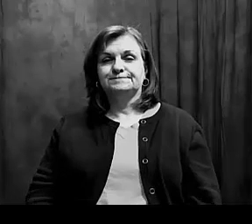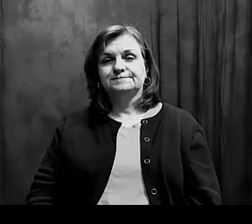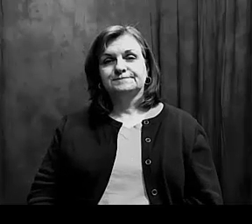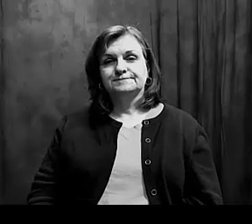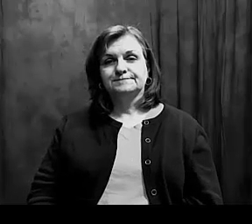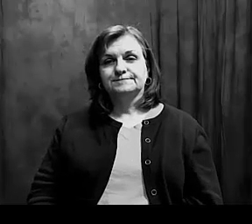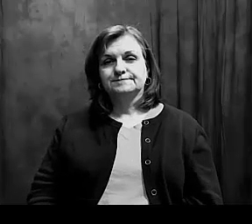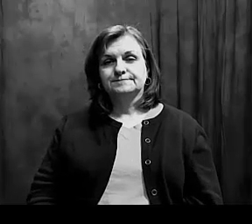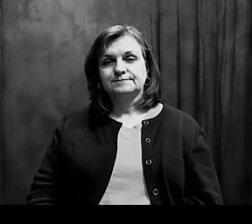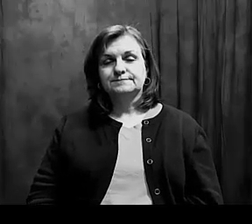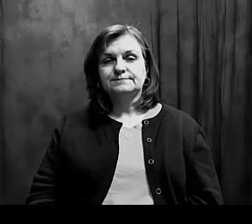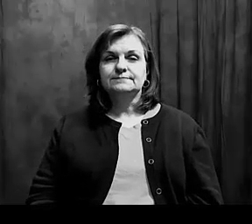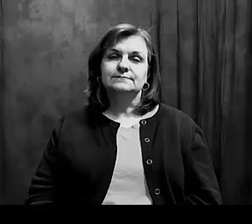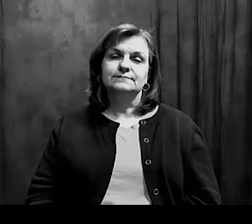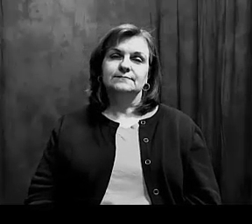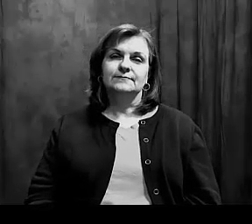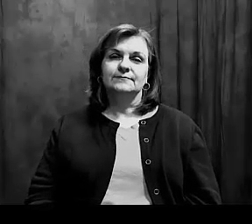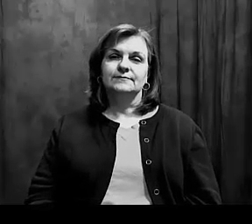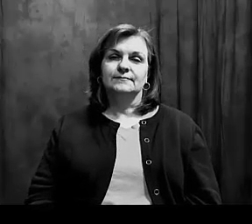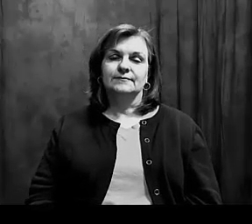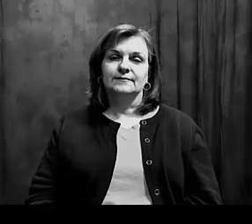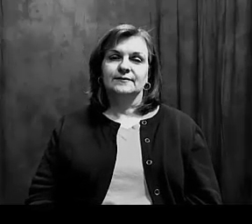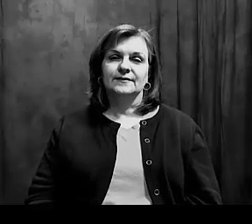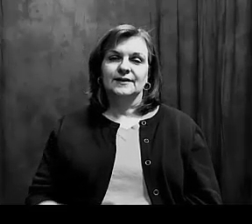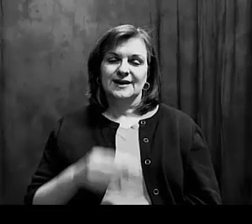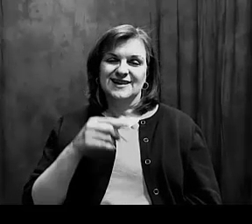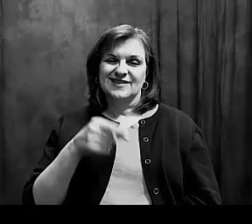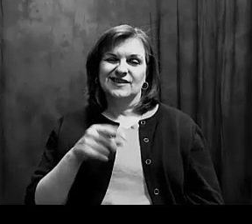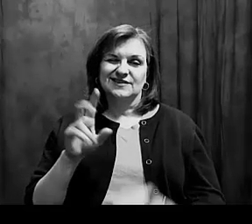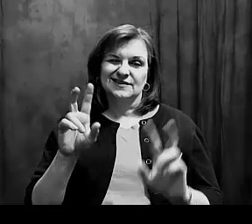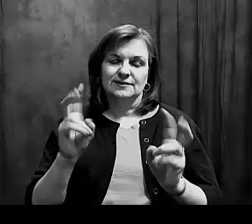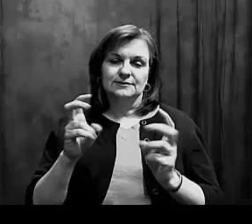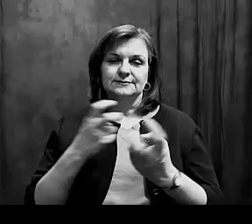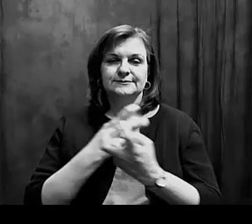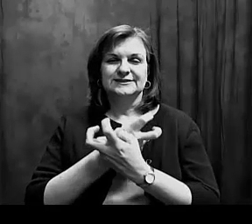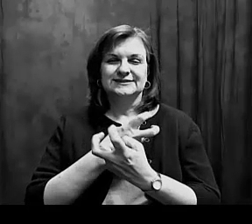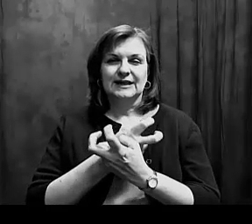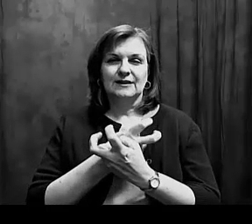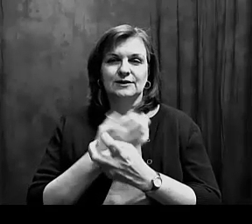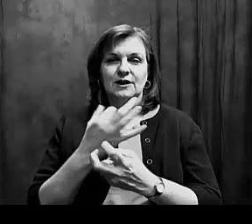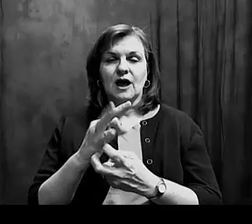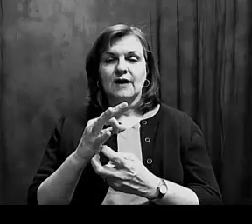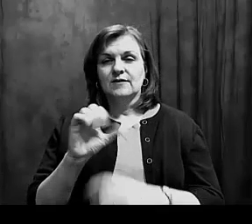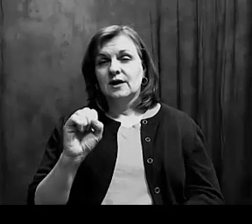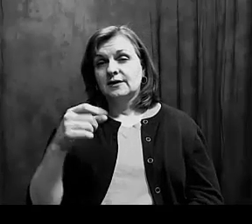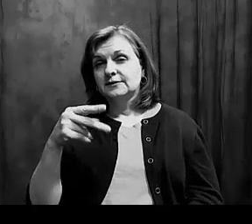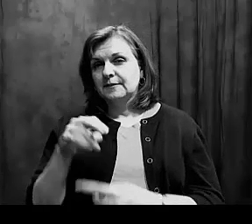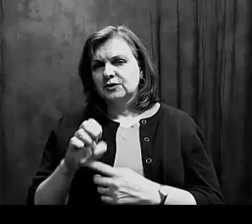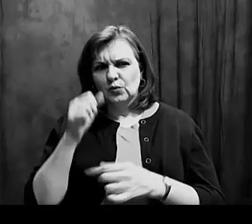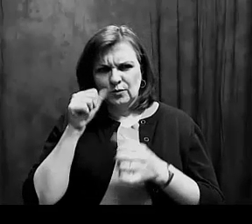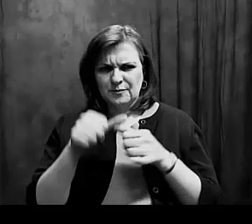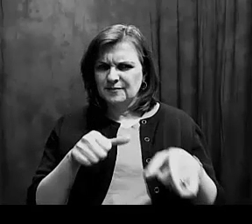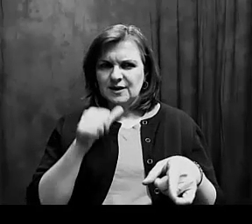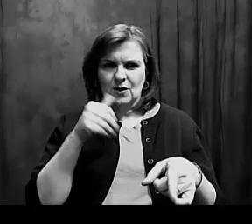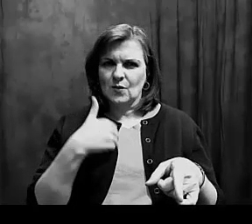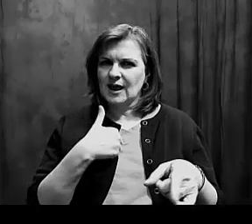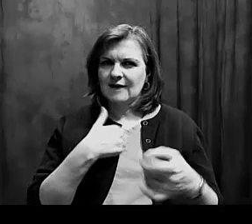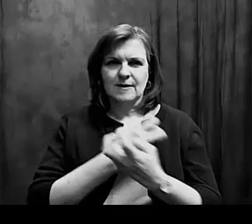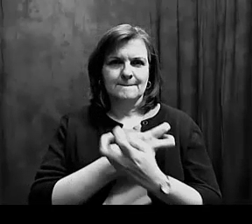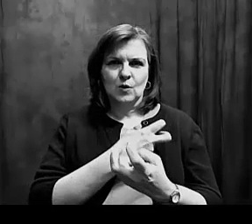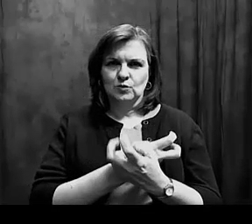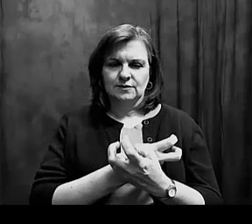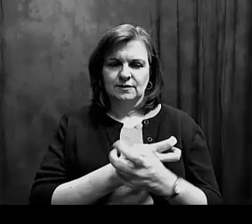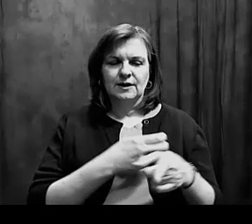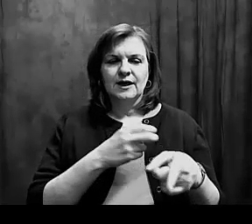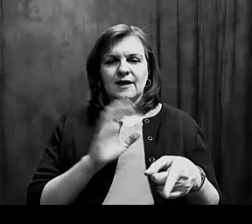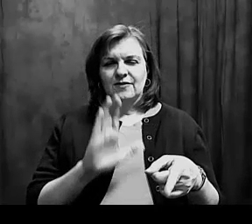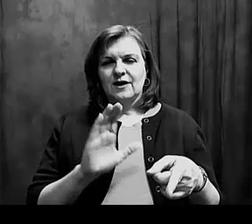In this we do see a skeleton per say of a sponge -- remember they don't have bones so their skeletons actually made up of